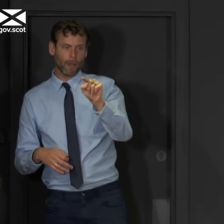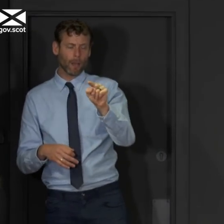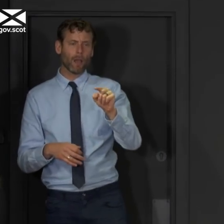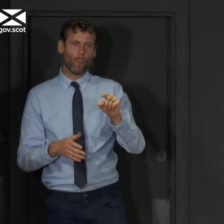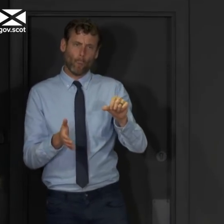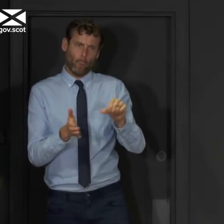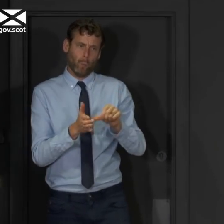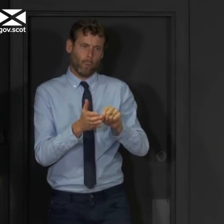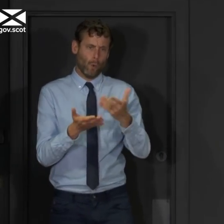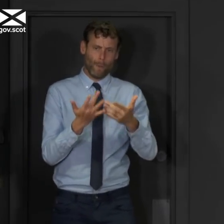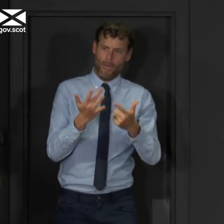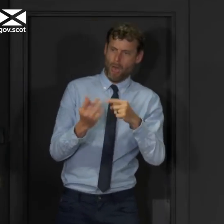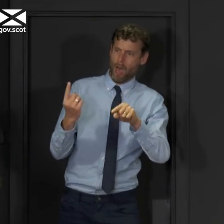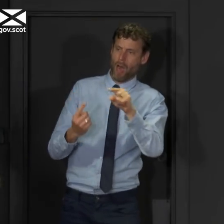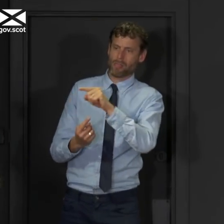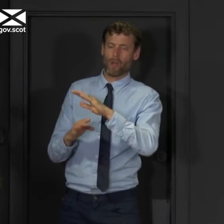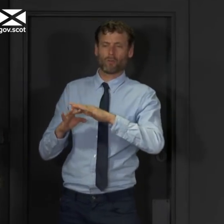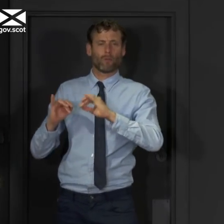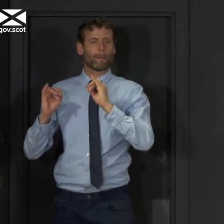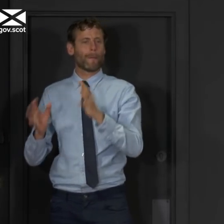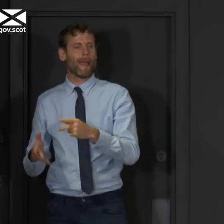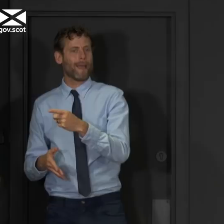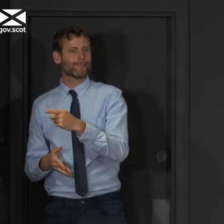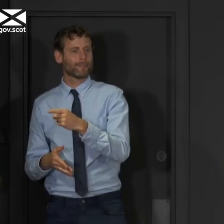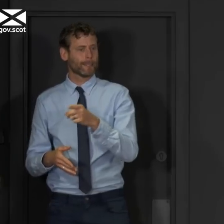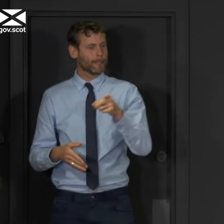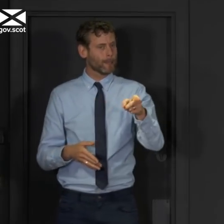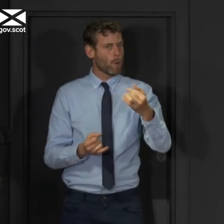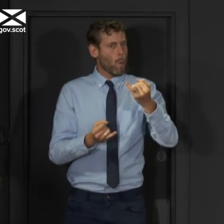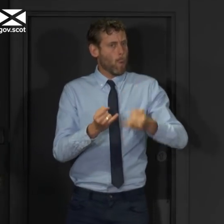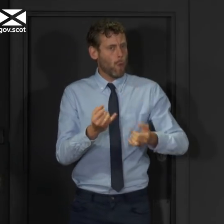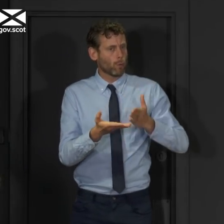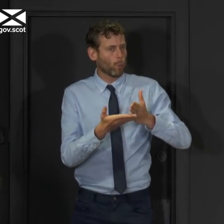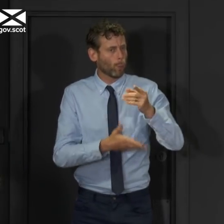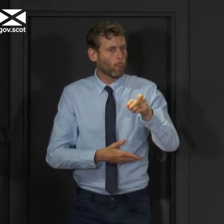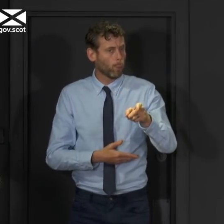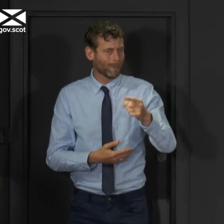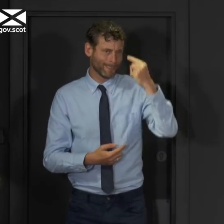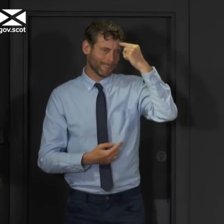their particular circumstances, and we should never forget that. I suspect there's not a